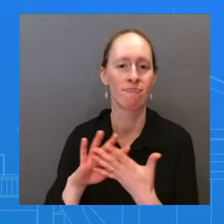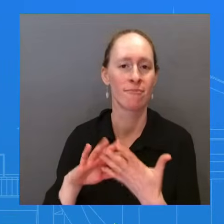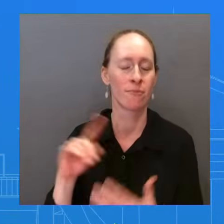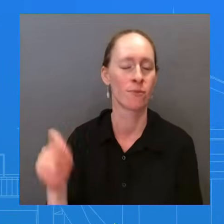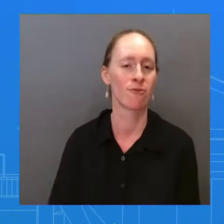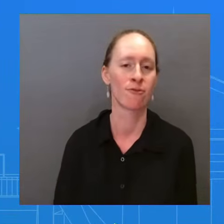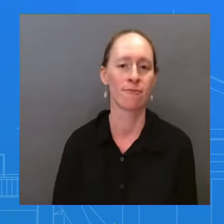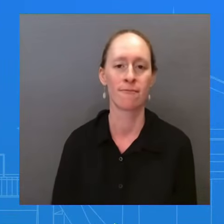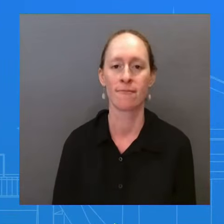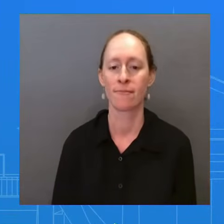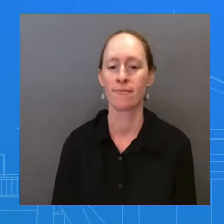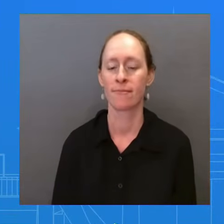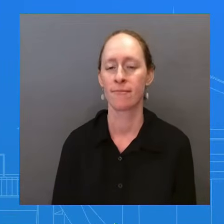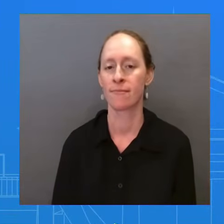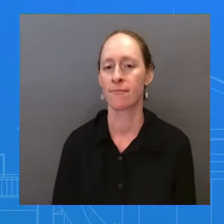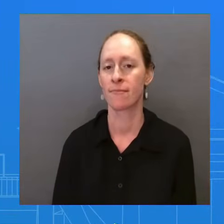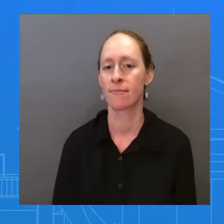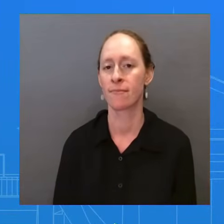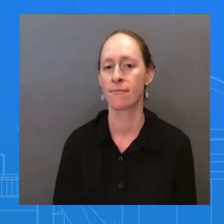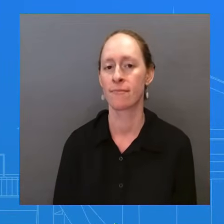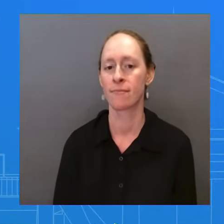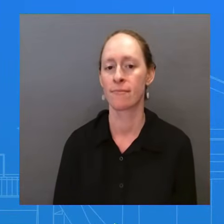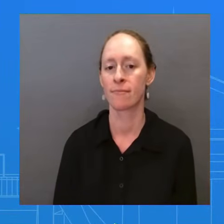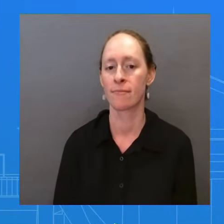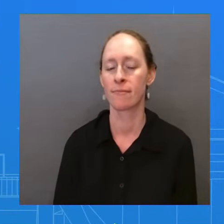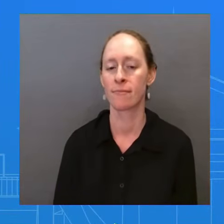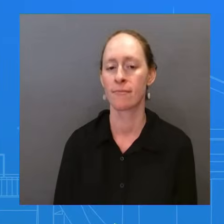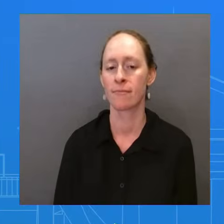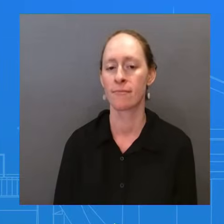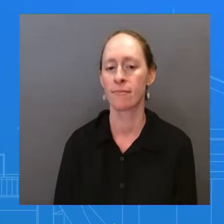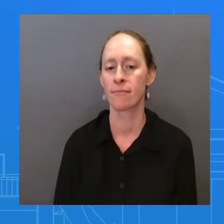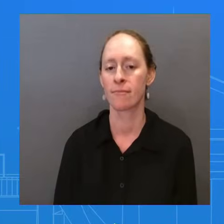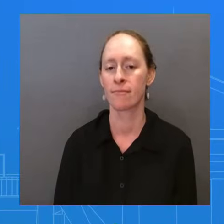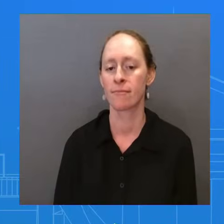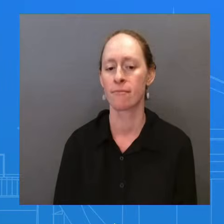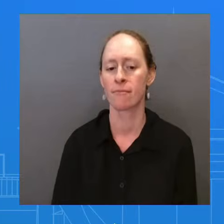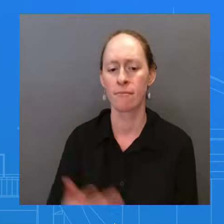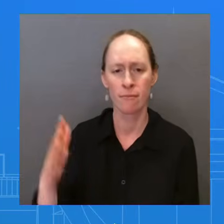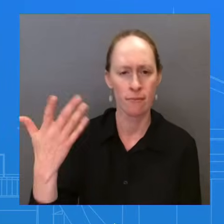Mr. Kirby: Why the test didn't go well? The Press: Right. Mr. Kirby: I don't -- I don't really --